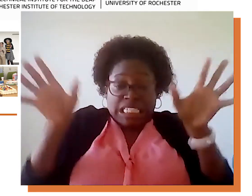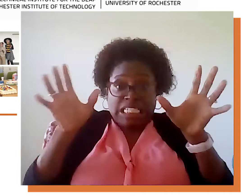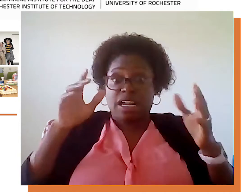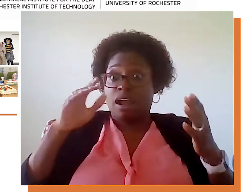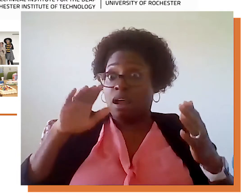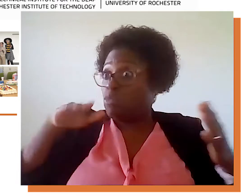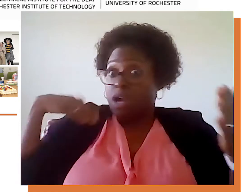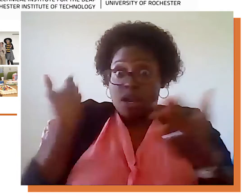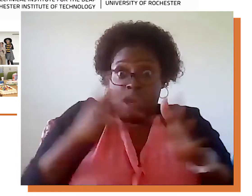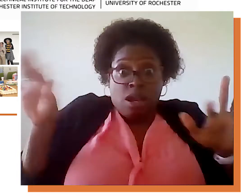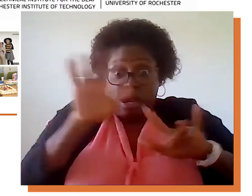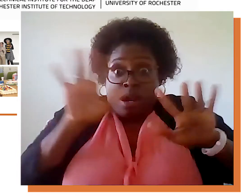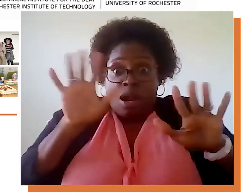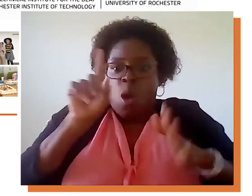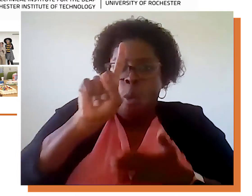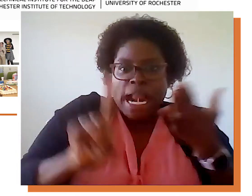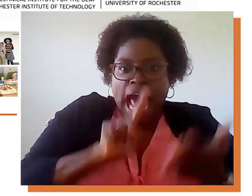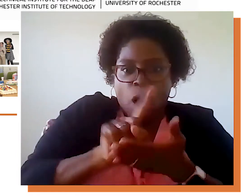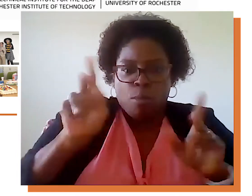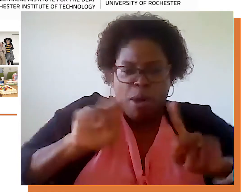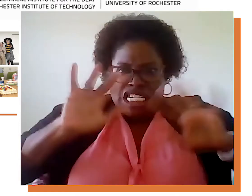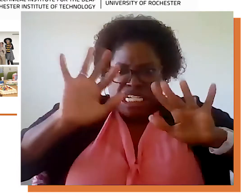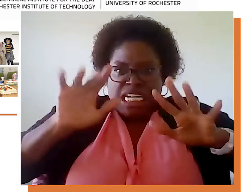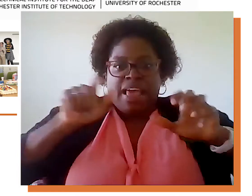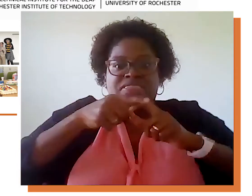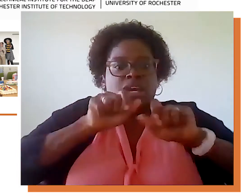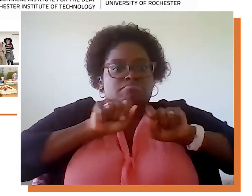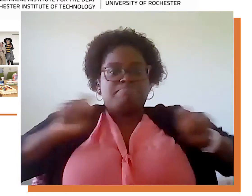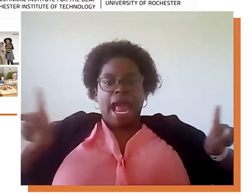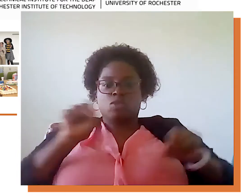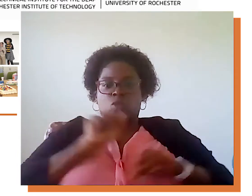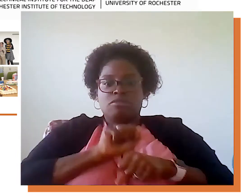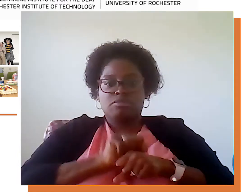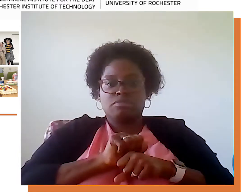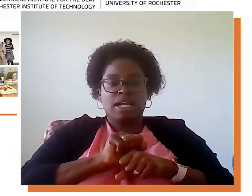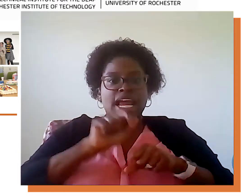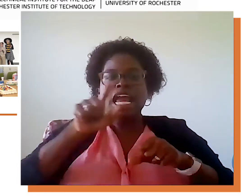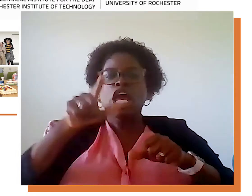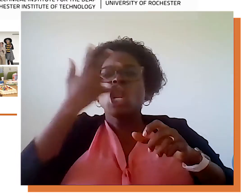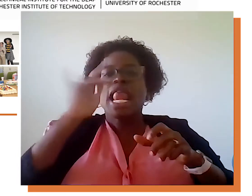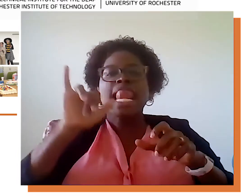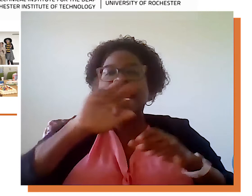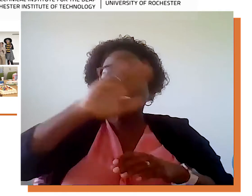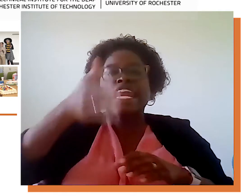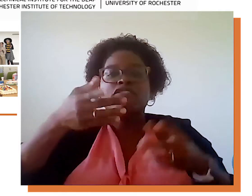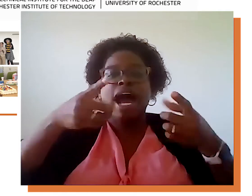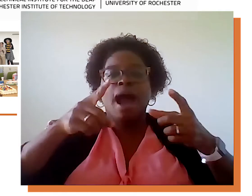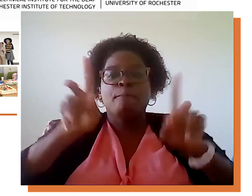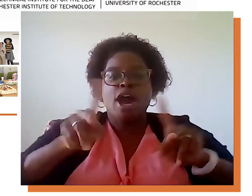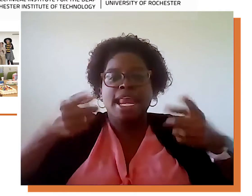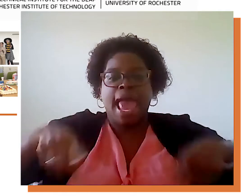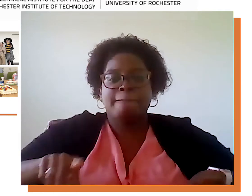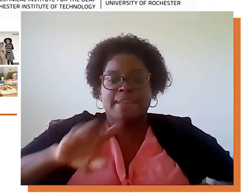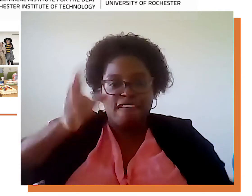And so when you walk in, it's an hour of frantic celebration, and then everybody goes right back to work